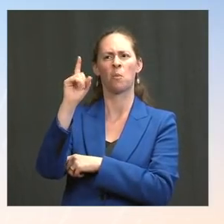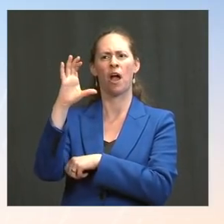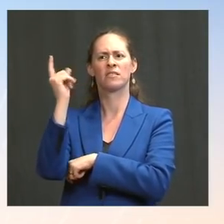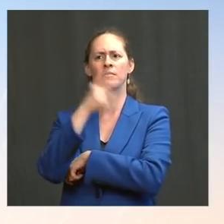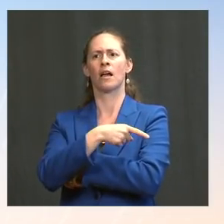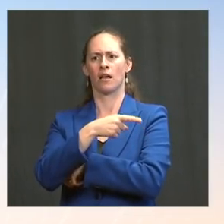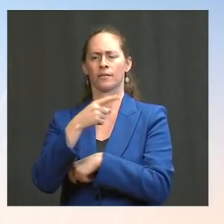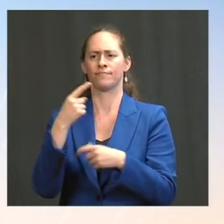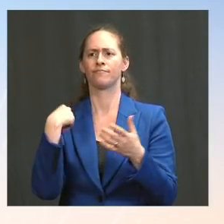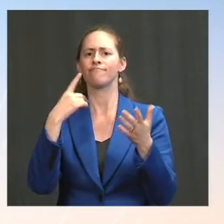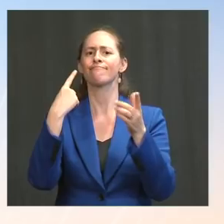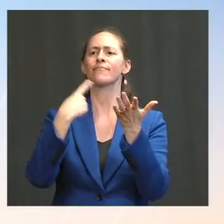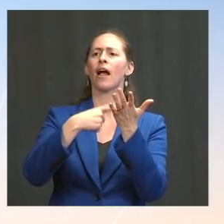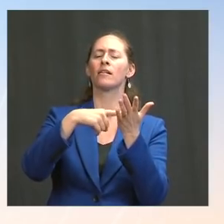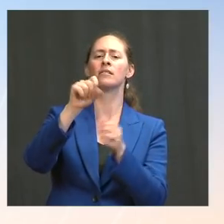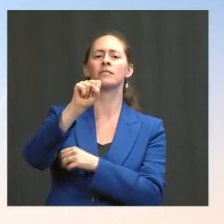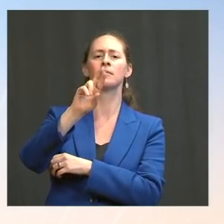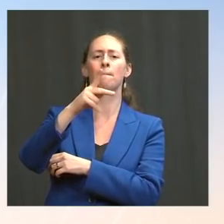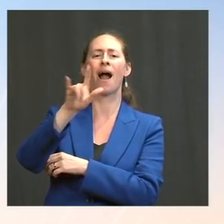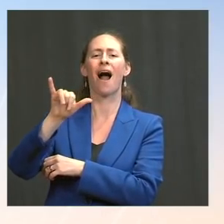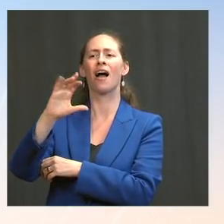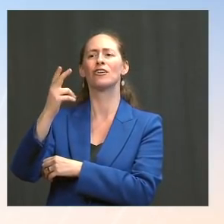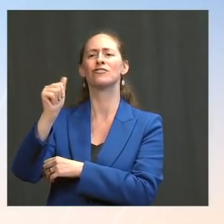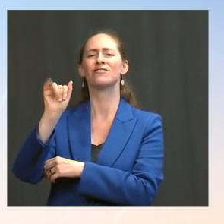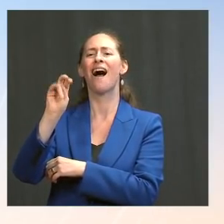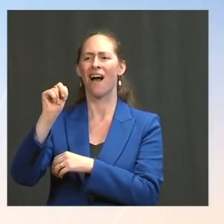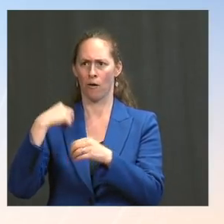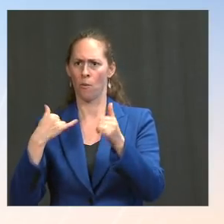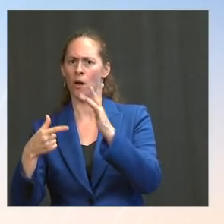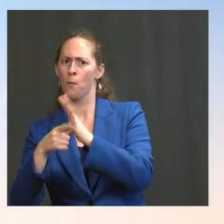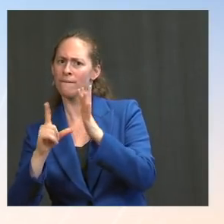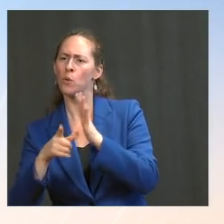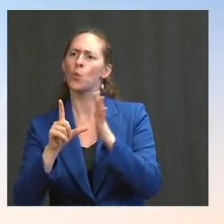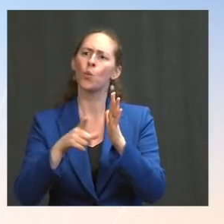with the auto manufacturers, consumer electronics producers, and also then the chip manufacturers themselves.